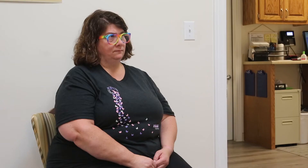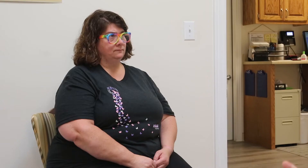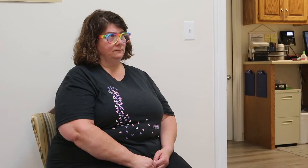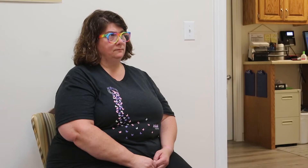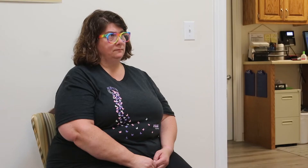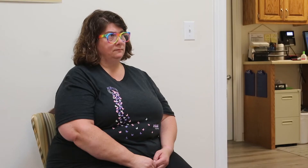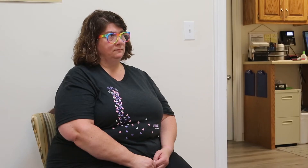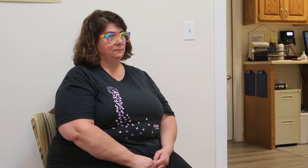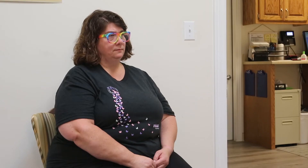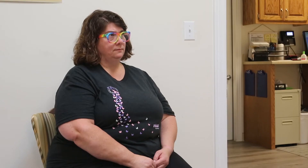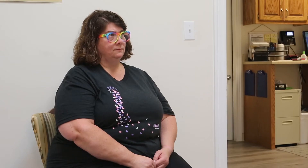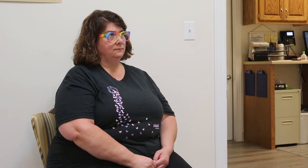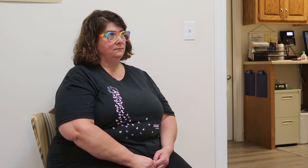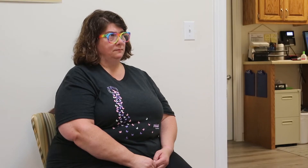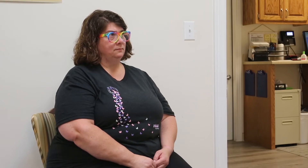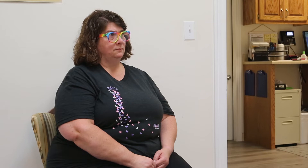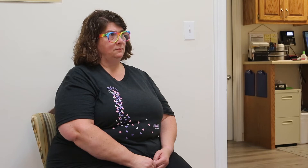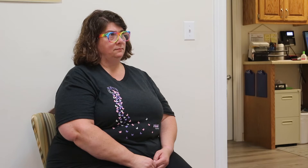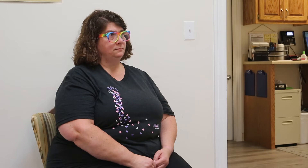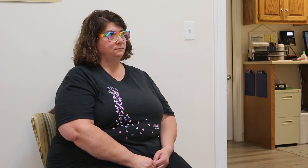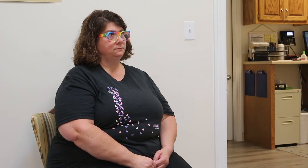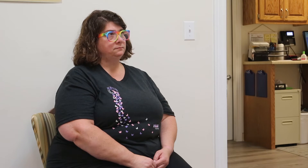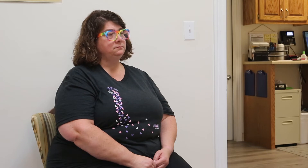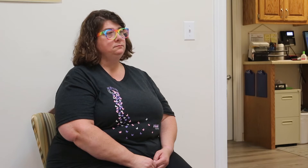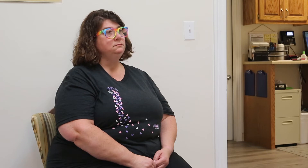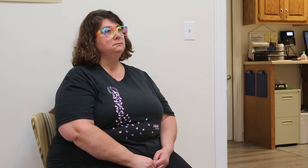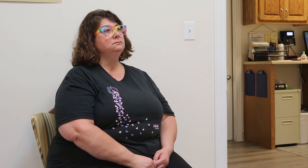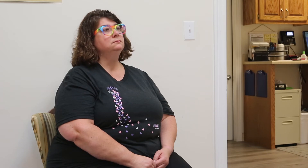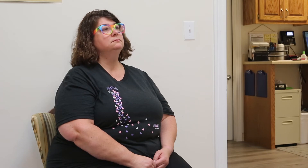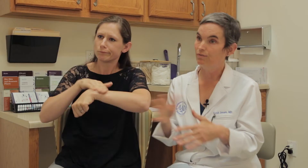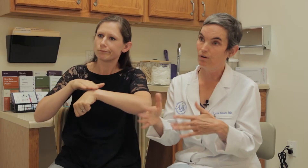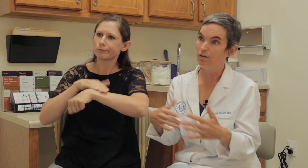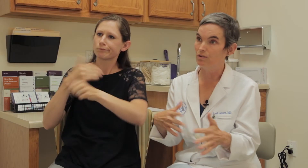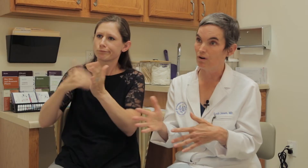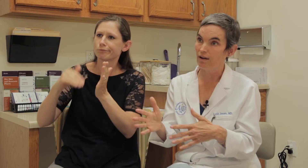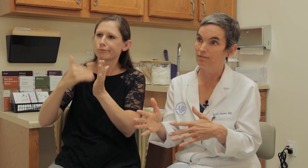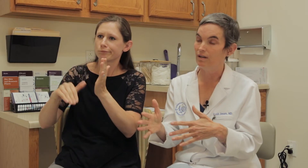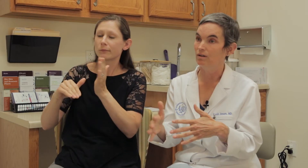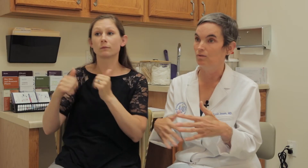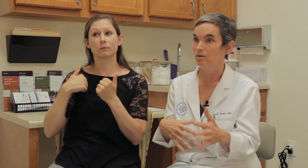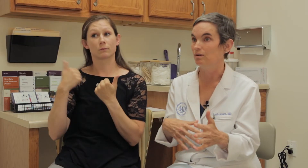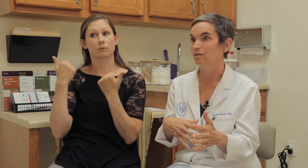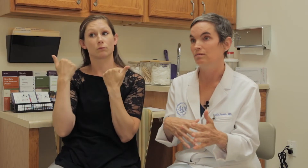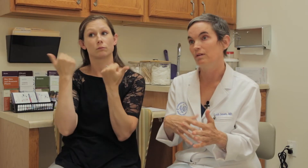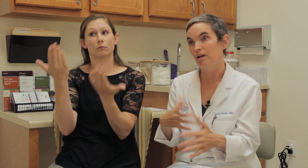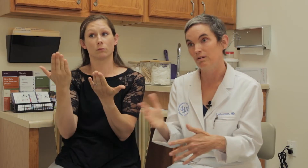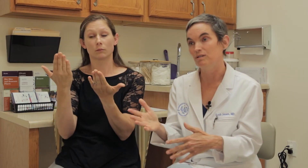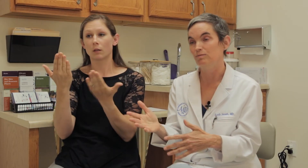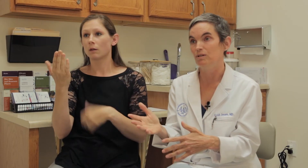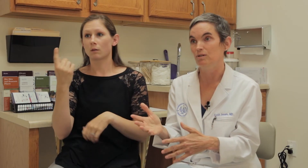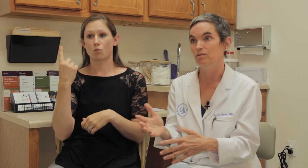But I do recommend just a first layer in the morning for all the driving or errands we do.